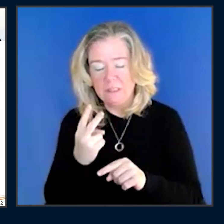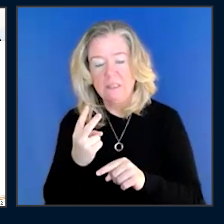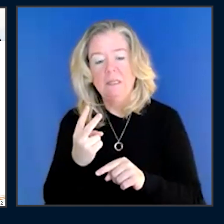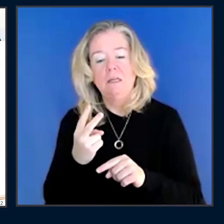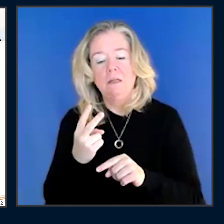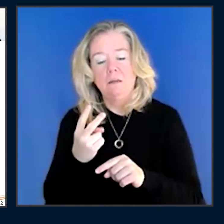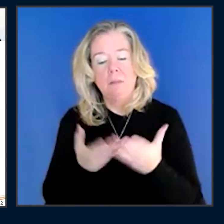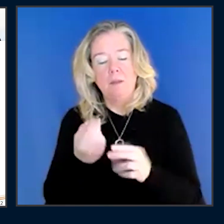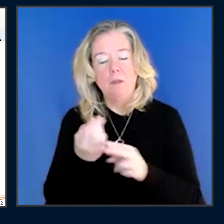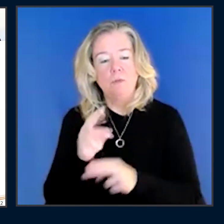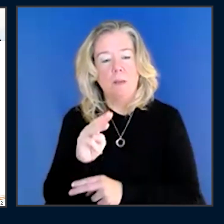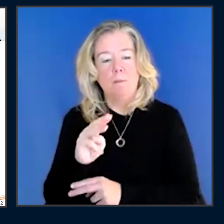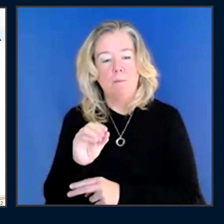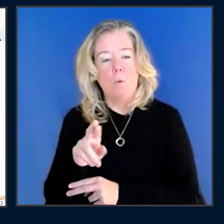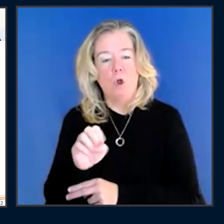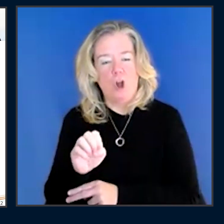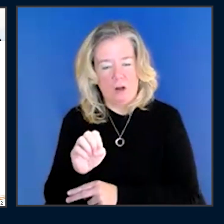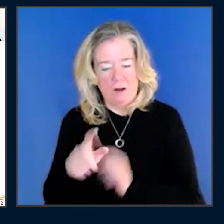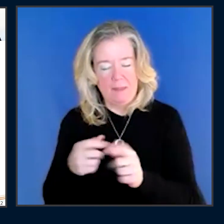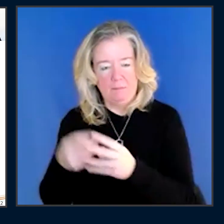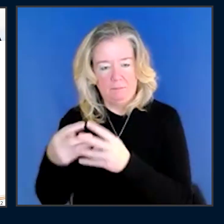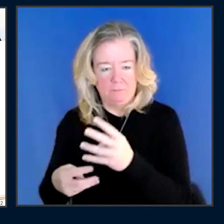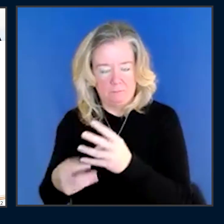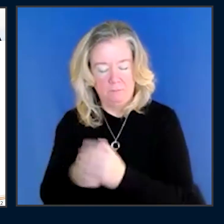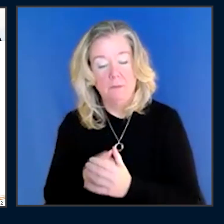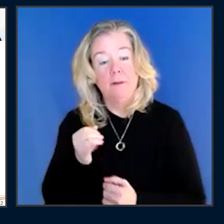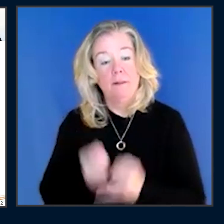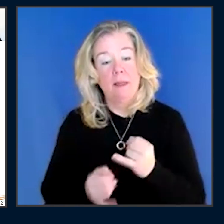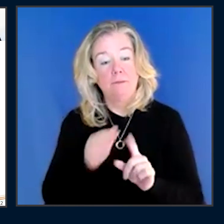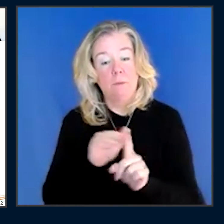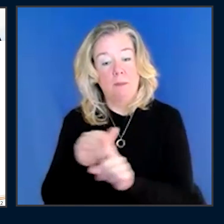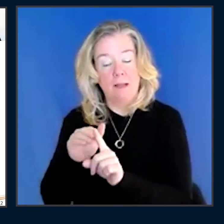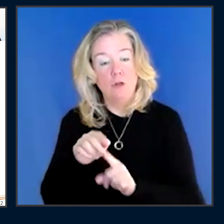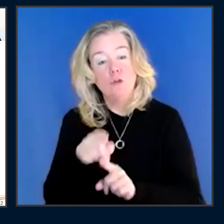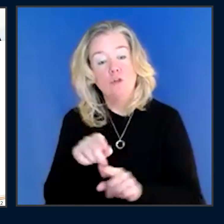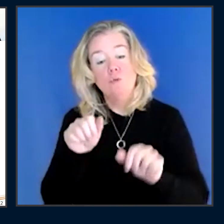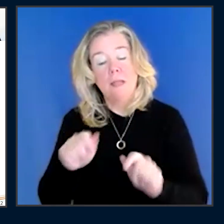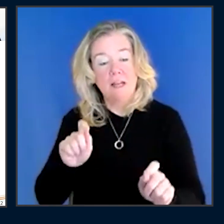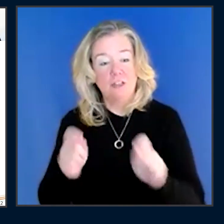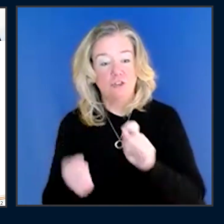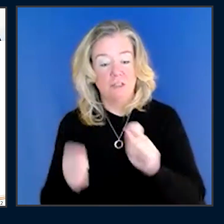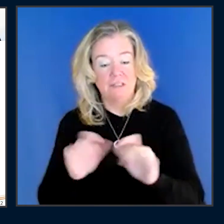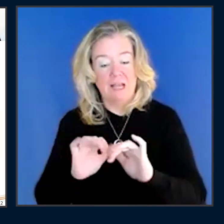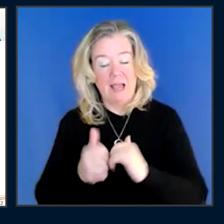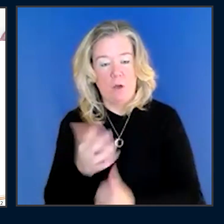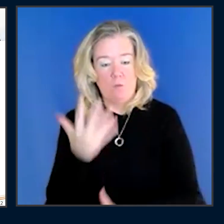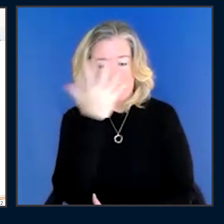under the More option. Lastly, just a reminder that you can adjust the layout of your Zoom screen